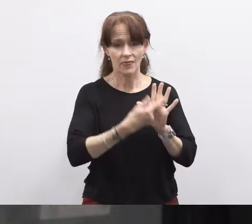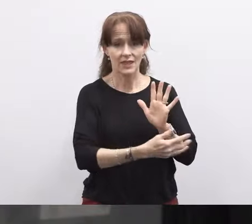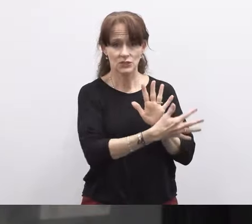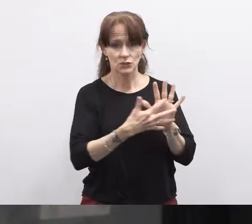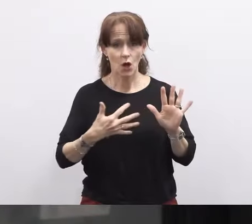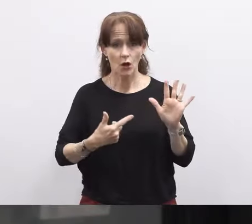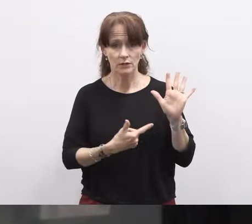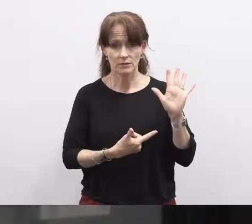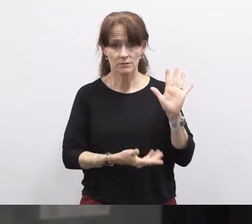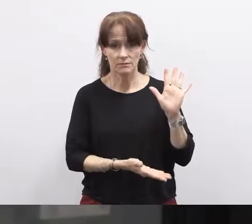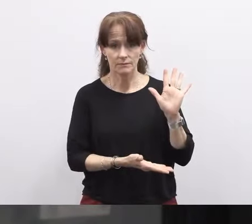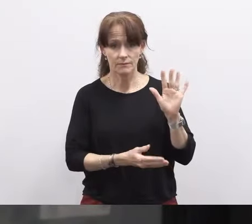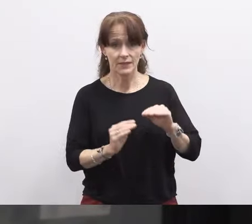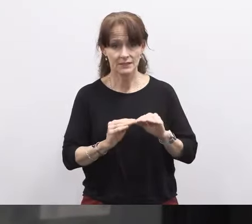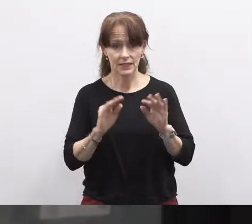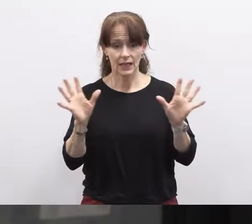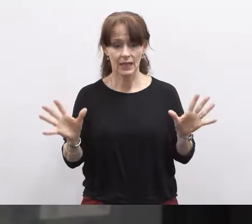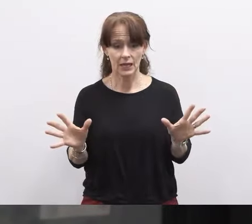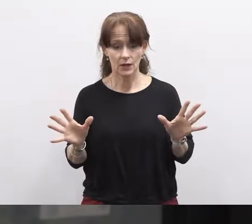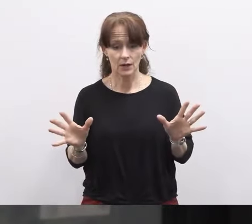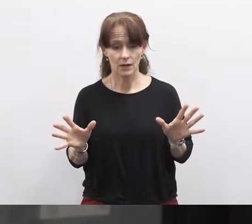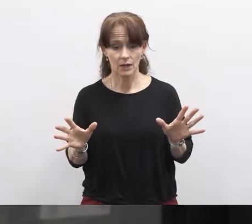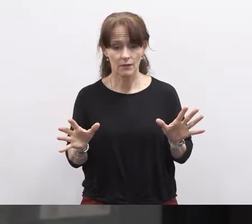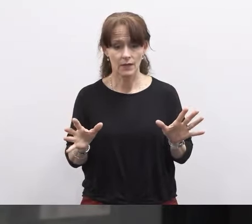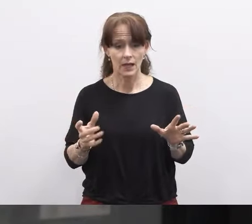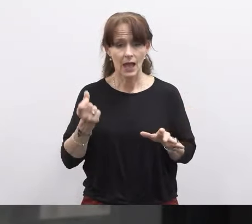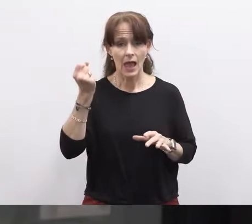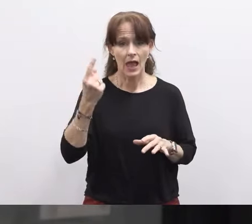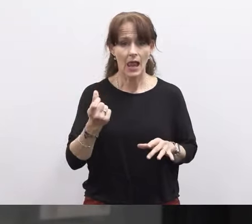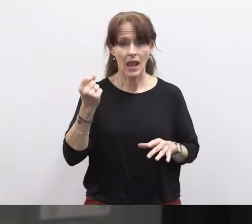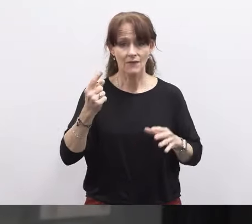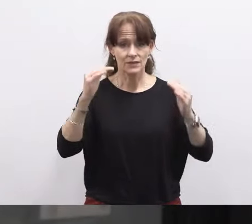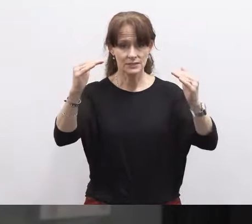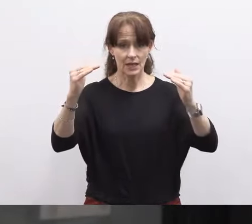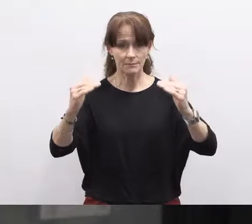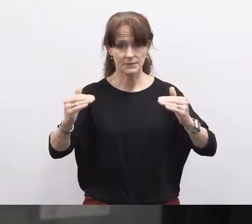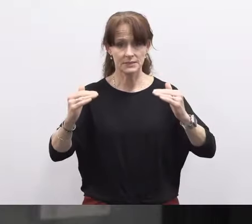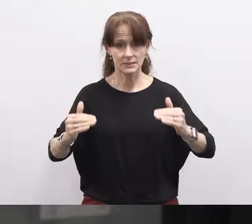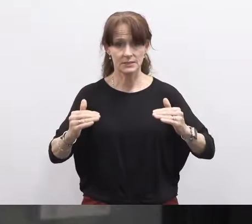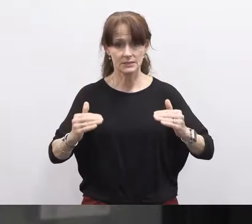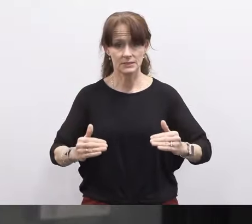And it's very clear. There's 11 steps that you have to take